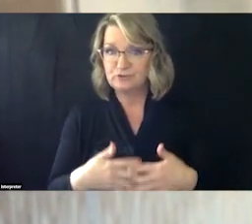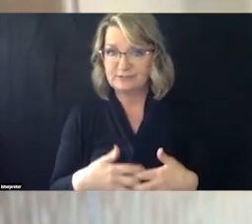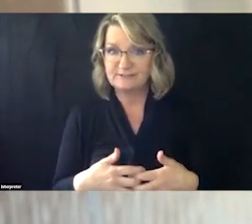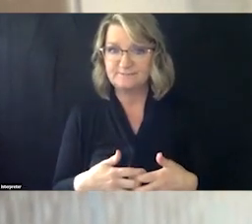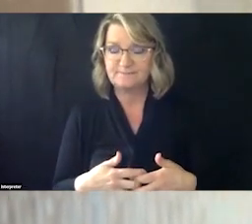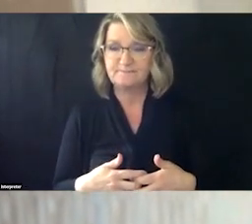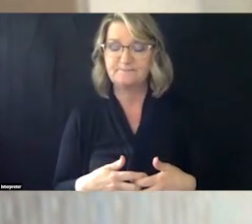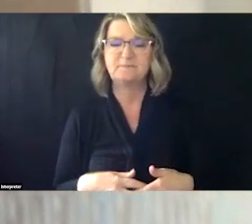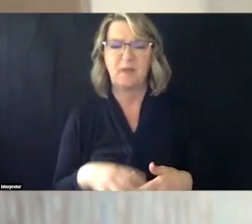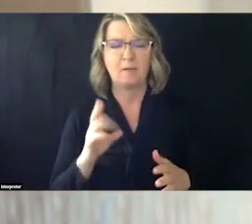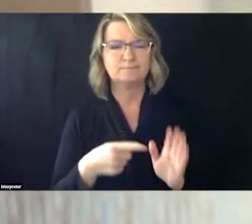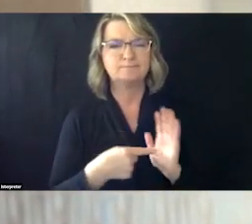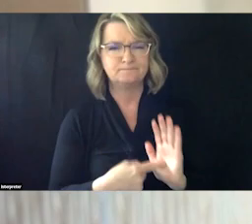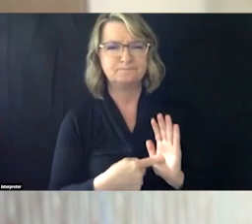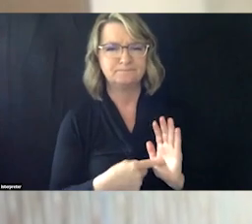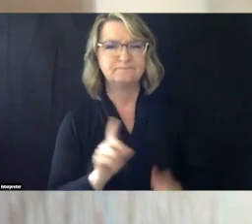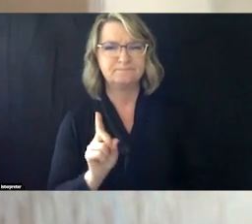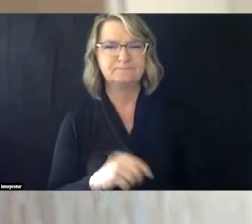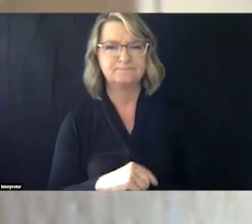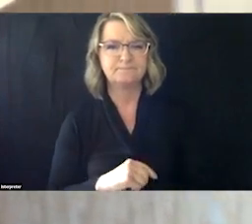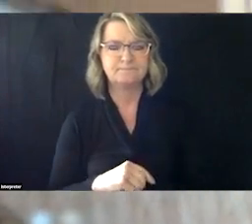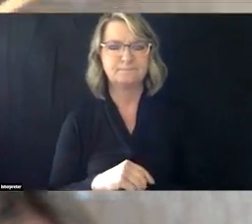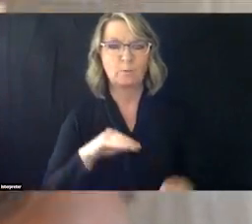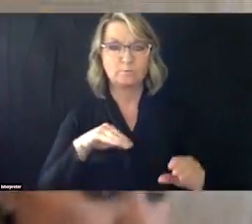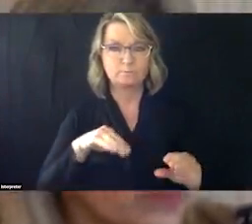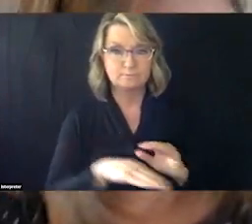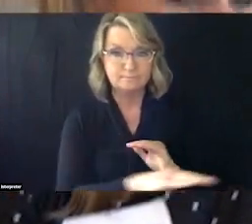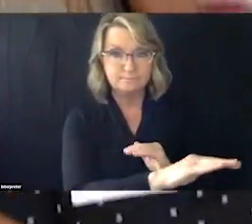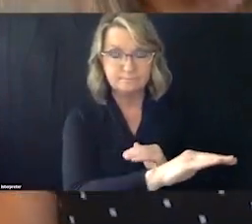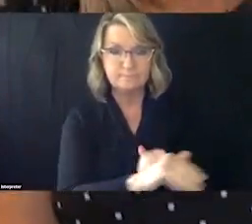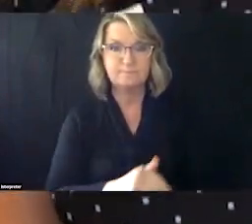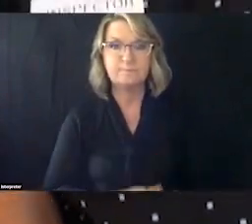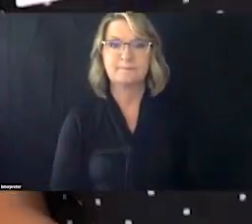and this ballot will show you some of those examples so here we're going to insert it